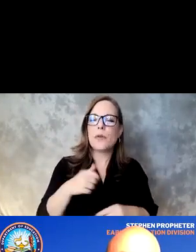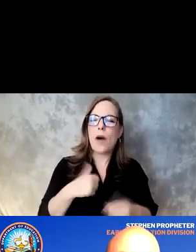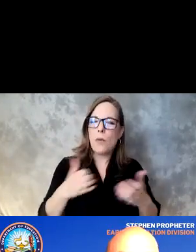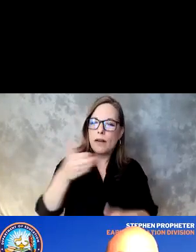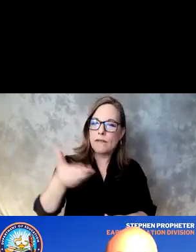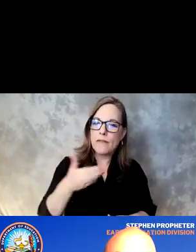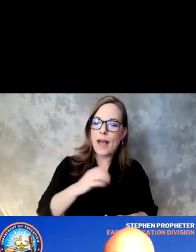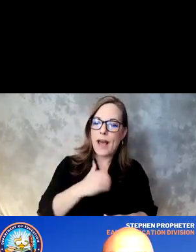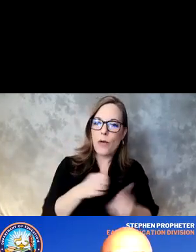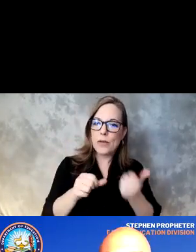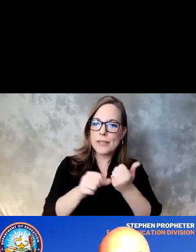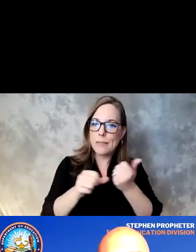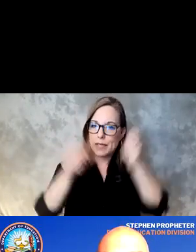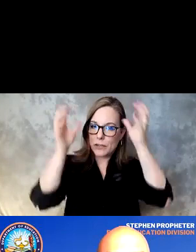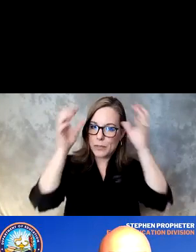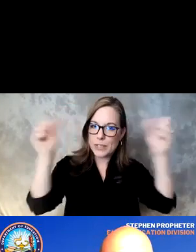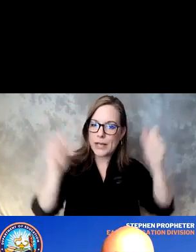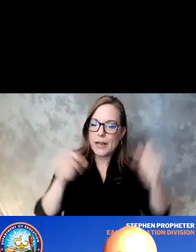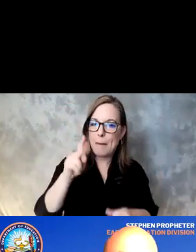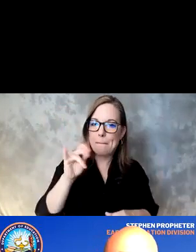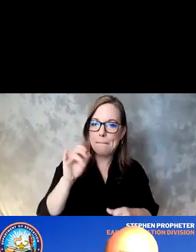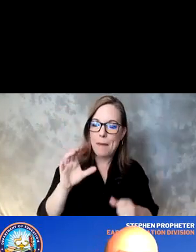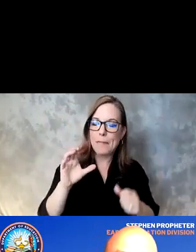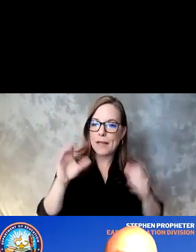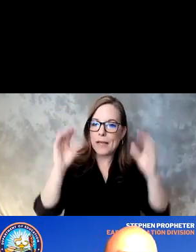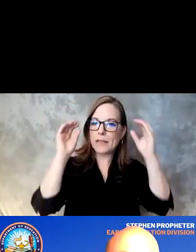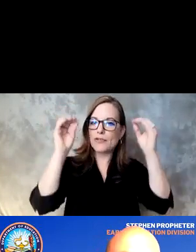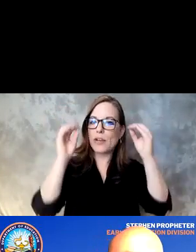Deputy Superintendent of Public Instruction Sarah Neville-Morgan from the Opportunities